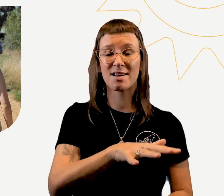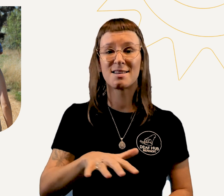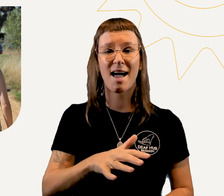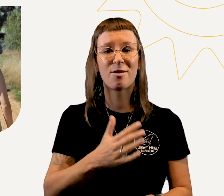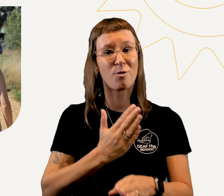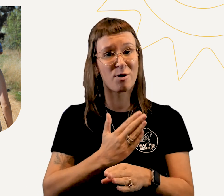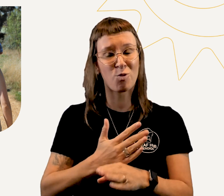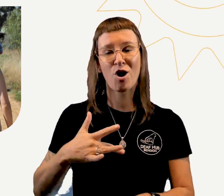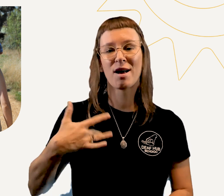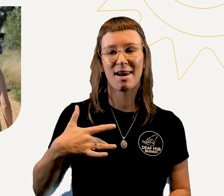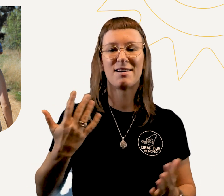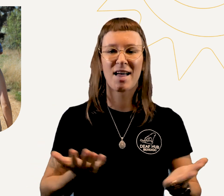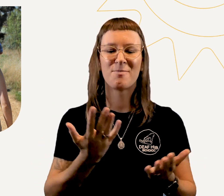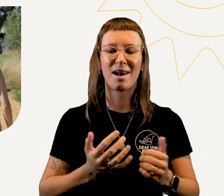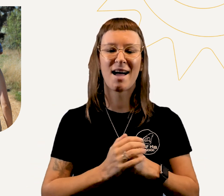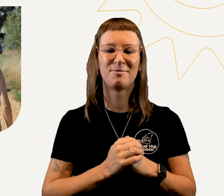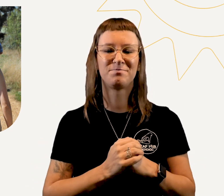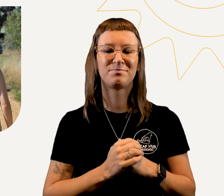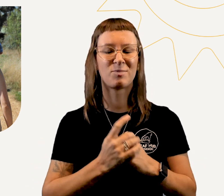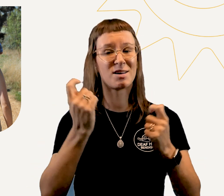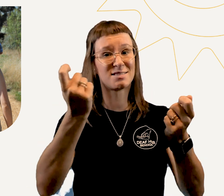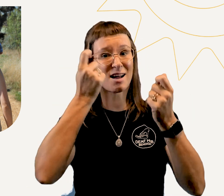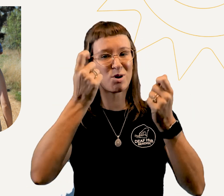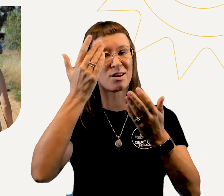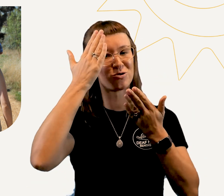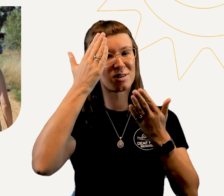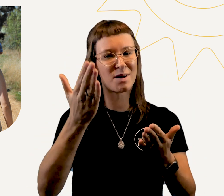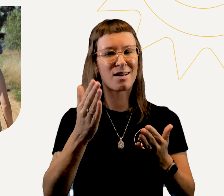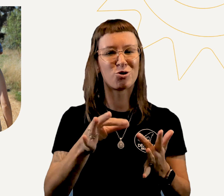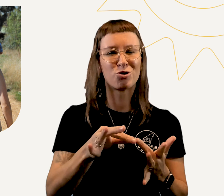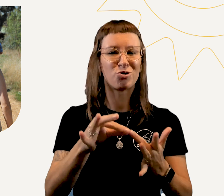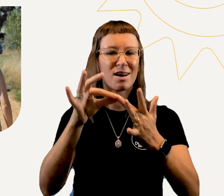we live, work, and play. We celebrate and respect the unique cultural and spiritual